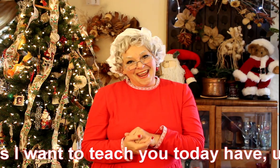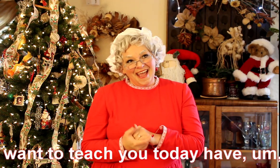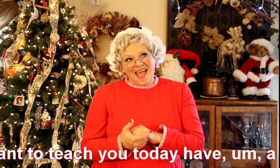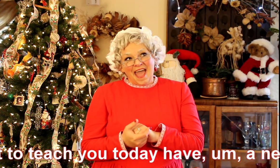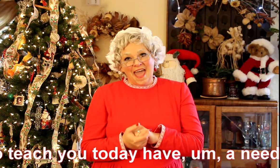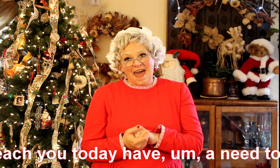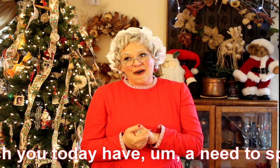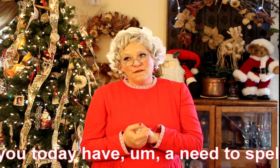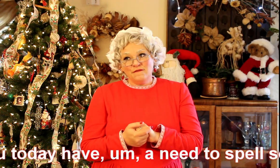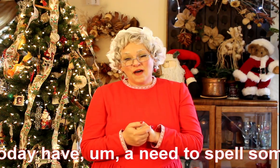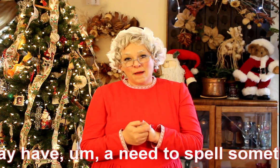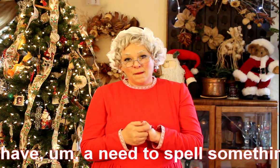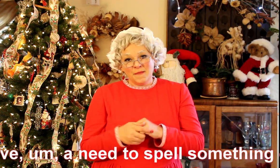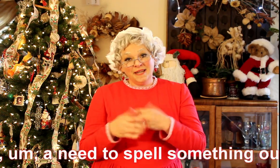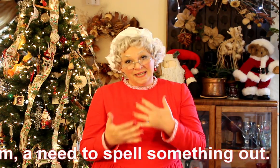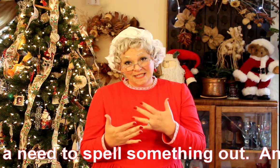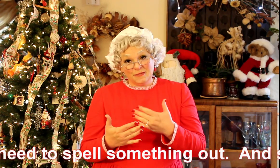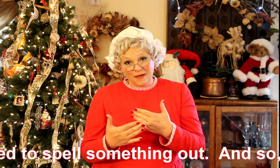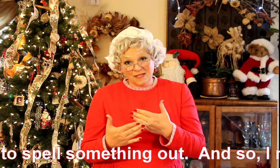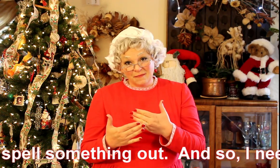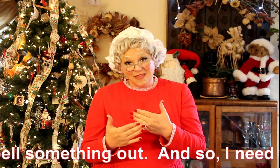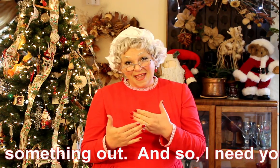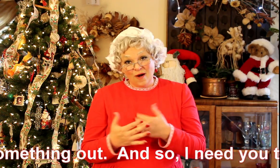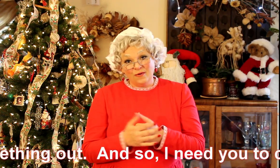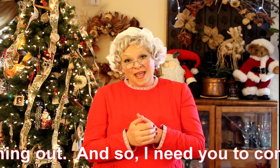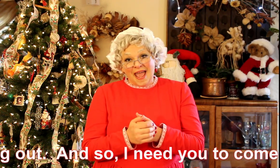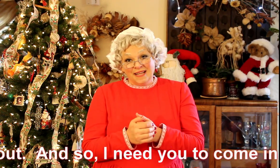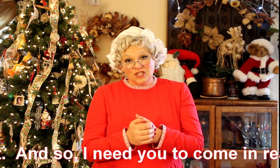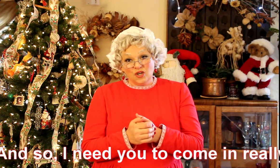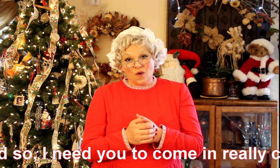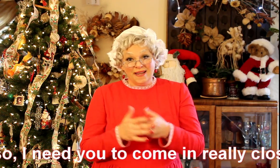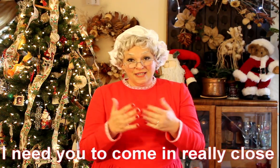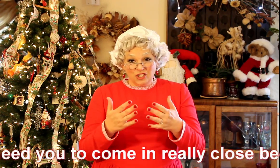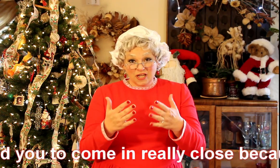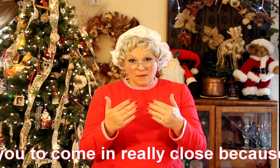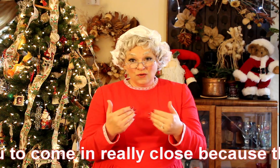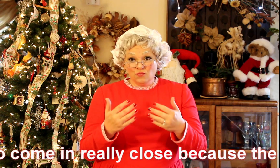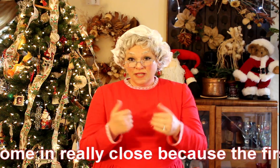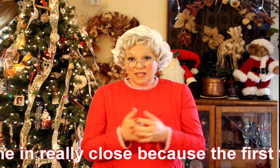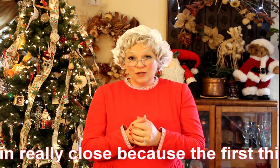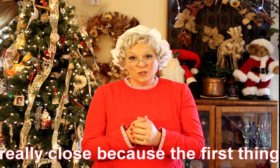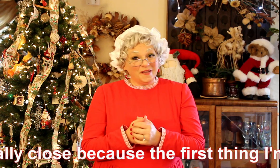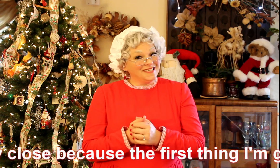have, um, a need to spell something out. And so I need you to come in really close because